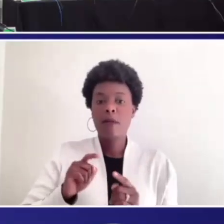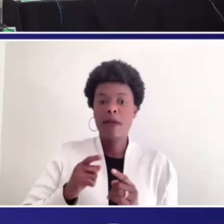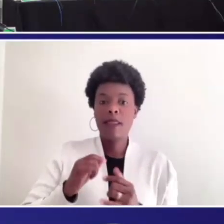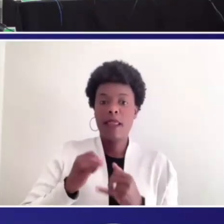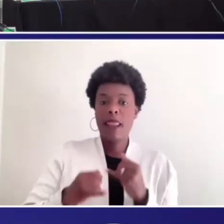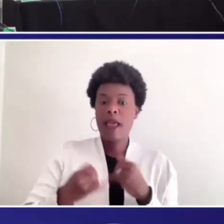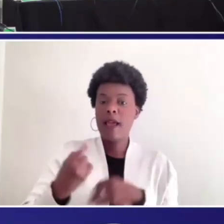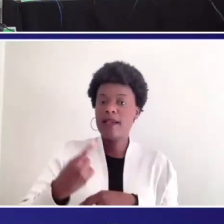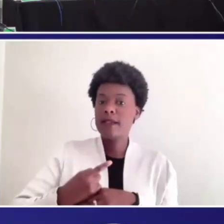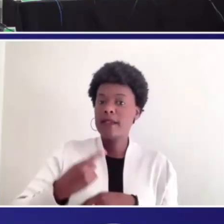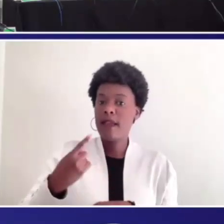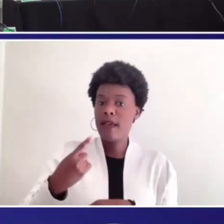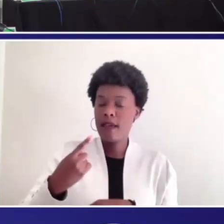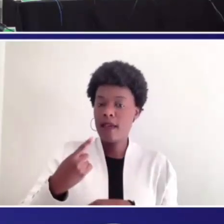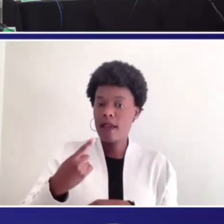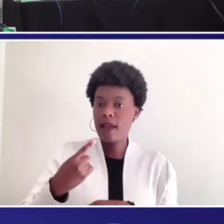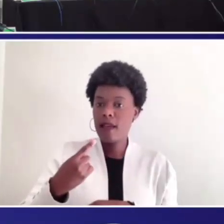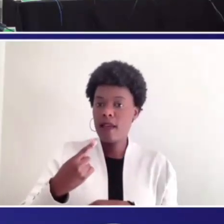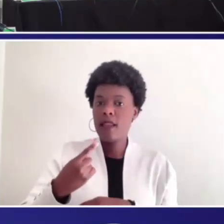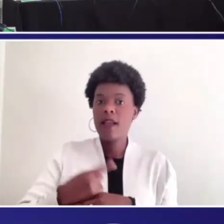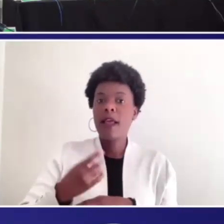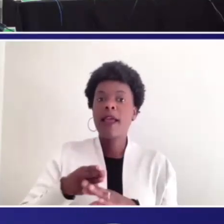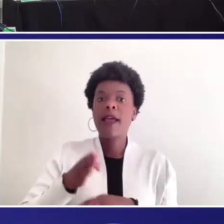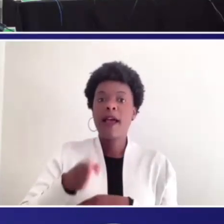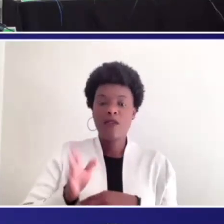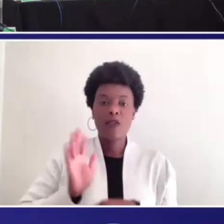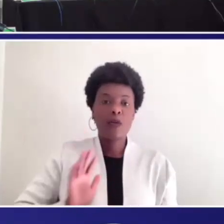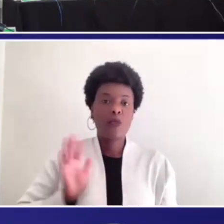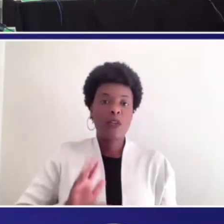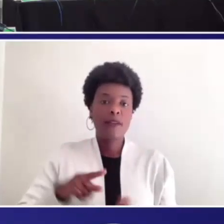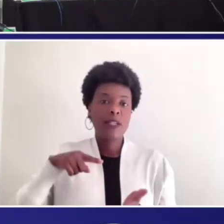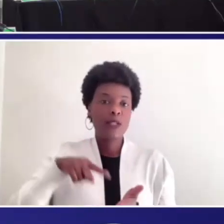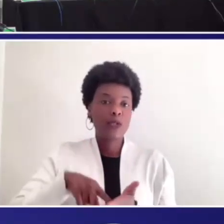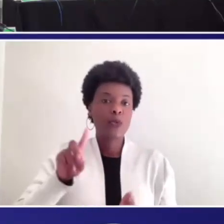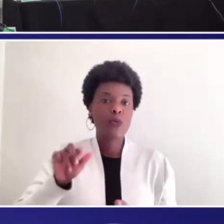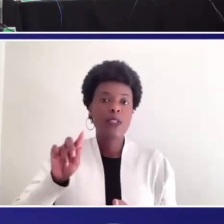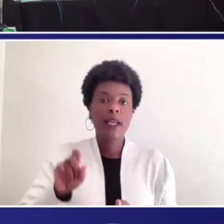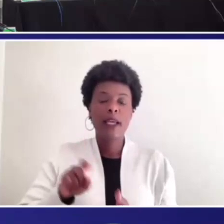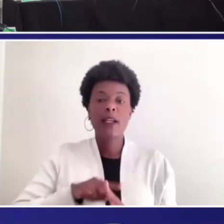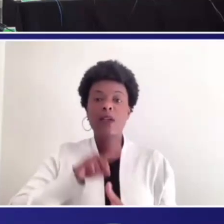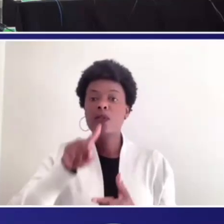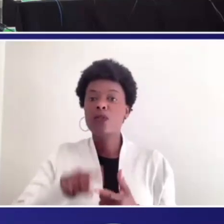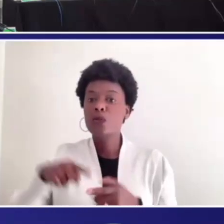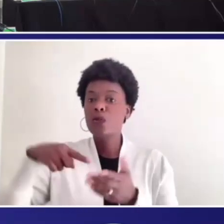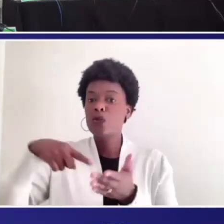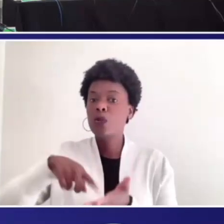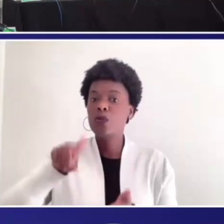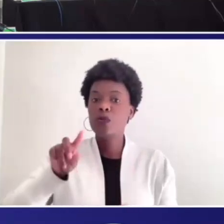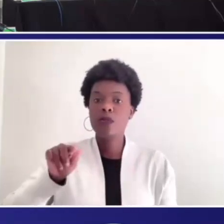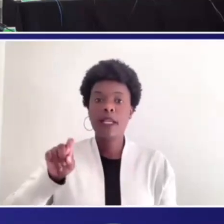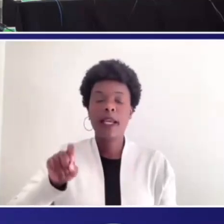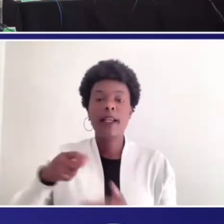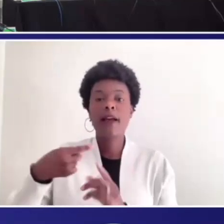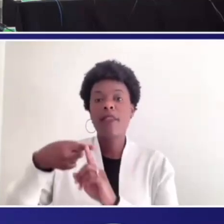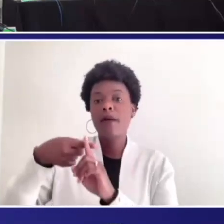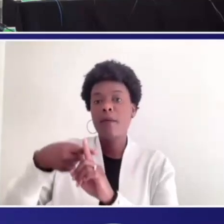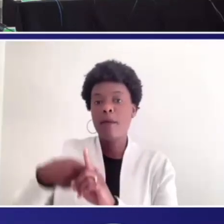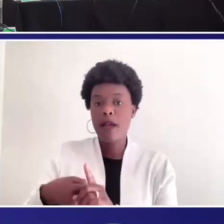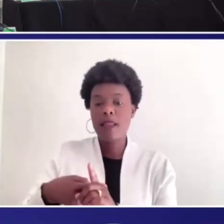the day after the previous due date, through the due date of the month that they're having to pay,